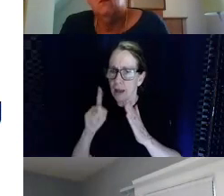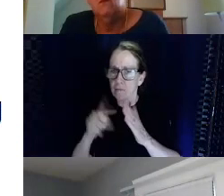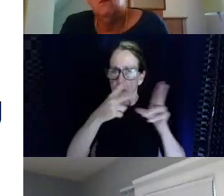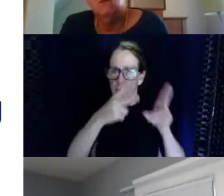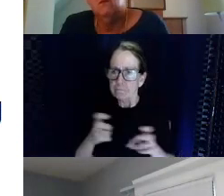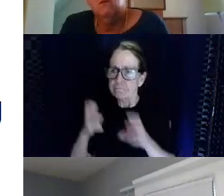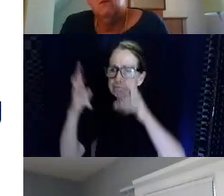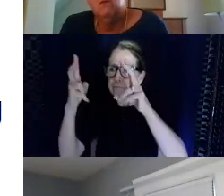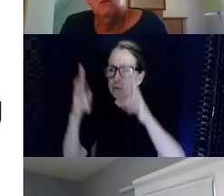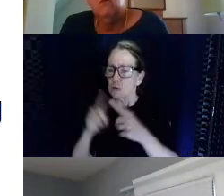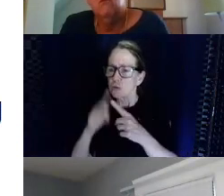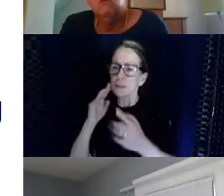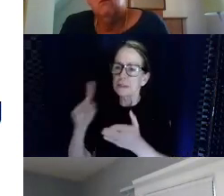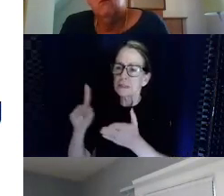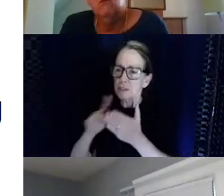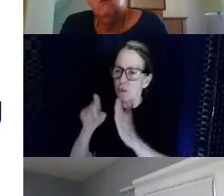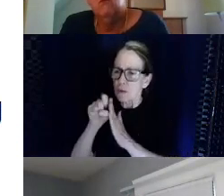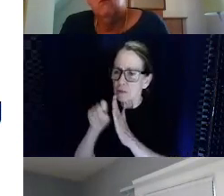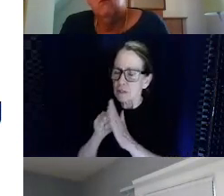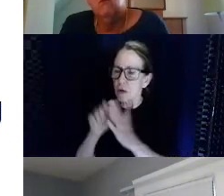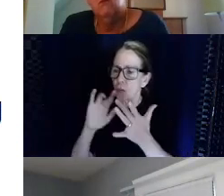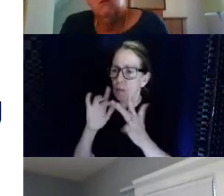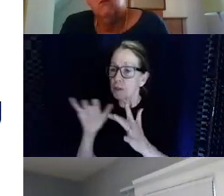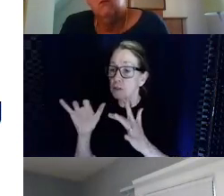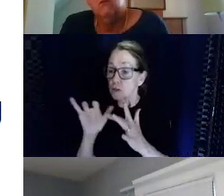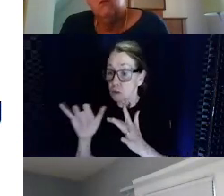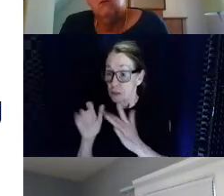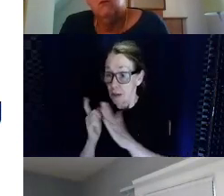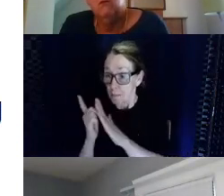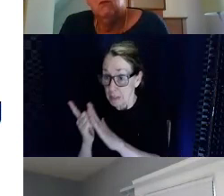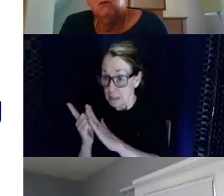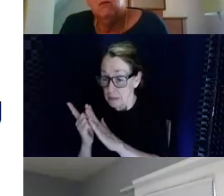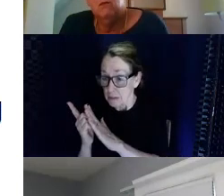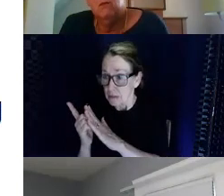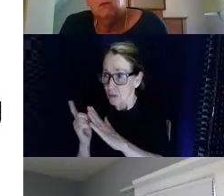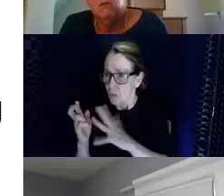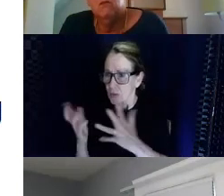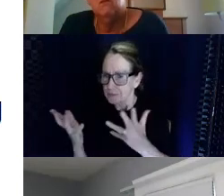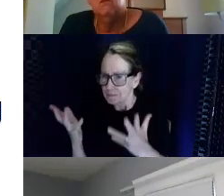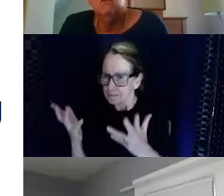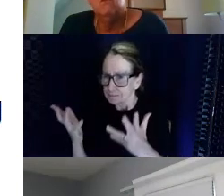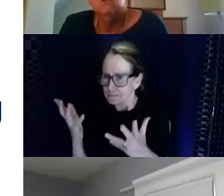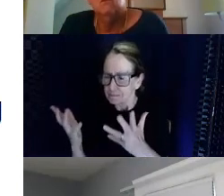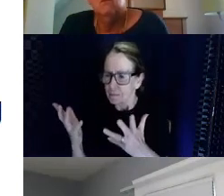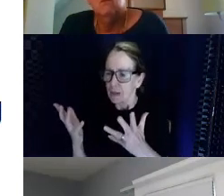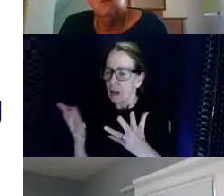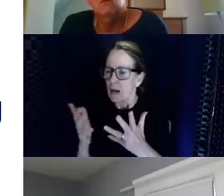DO THEY MEAN THAT THEY'RE STORED ELECTRONICALLY AT THE COMMISSION? ABDOMEN THEN THEY'RE AVAILABLE UPON REQUEST?